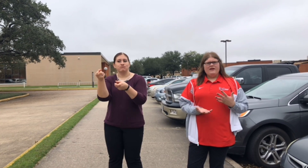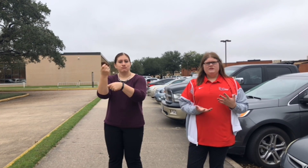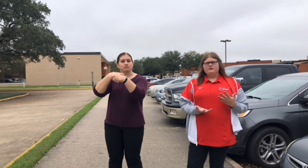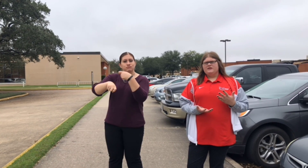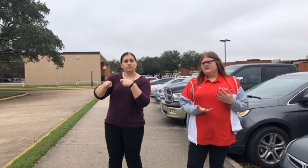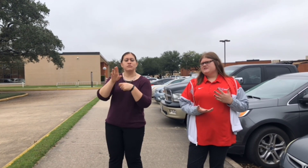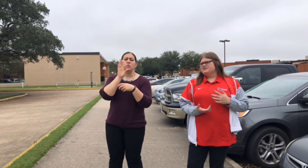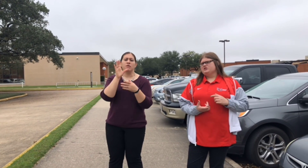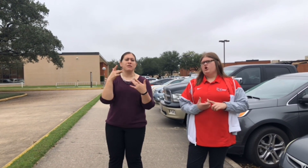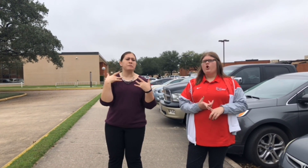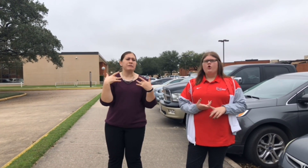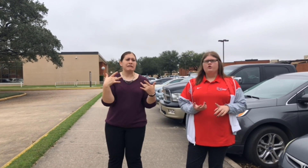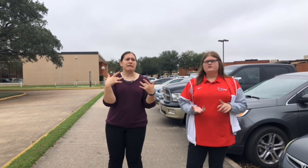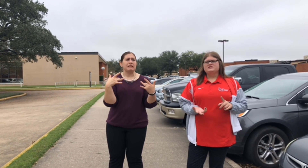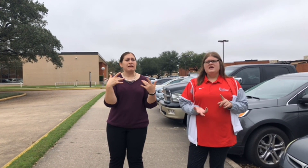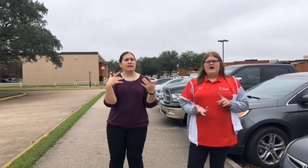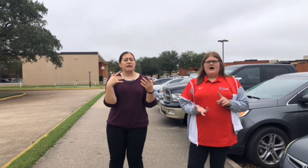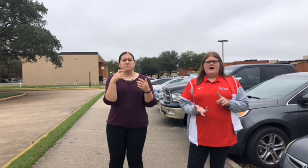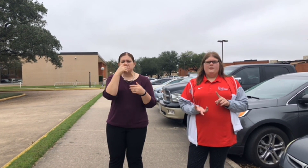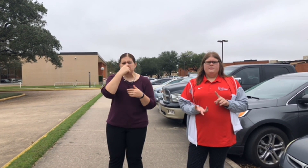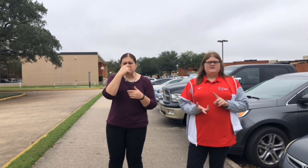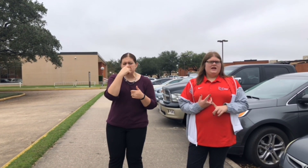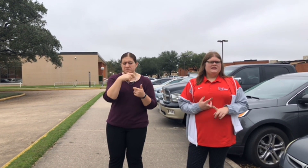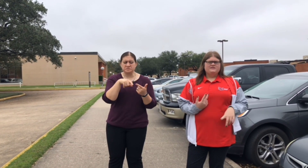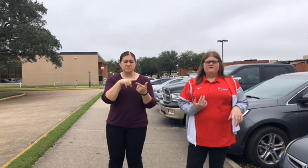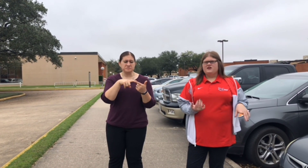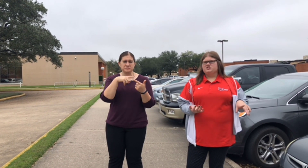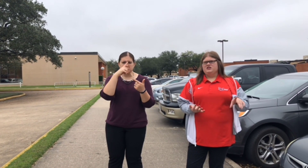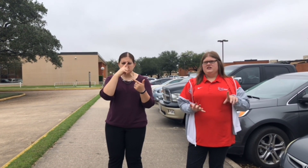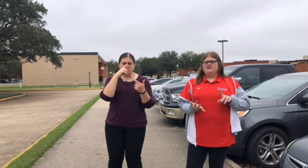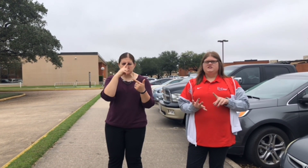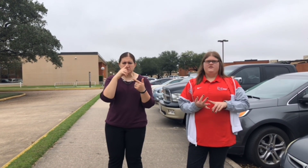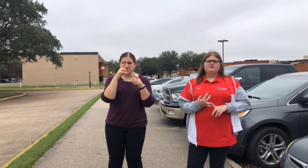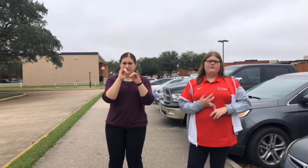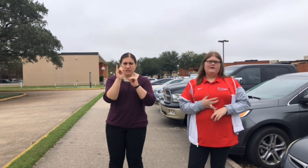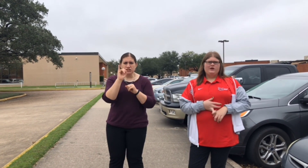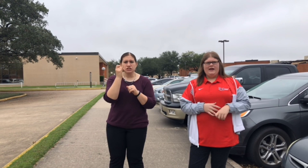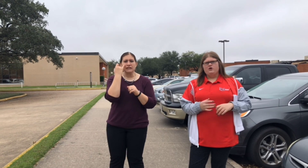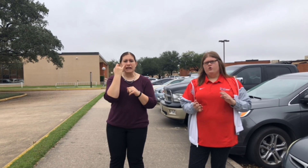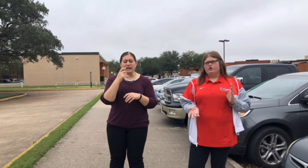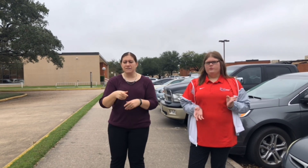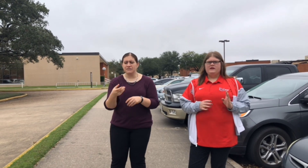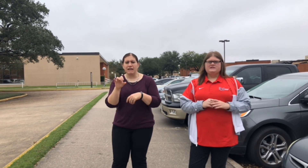handle things like colds, sinus infections, if you sprain your ankle or your wrist,